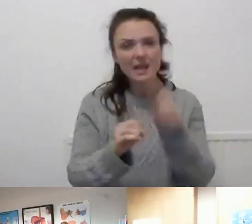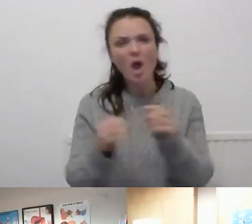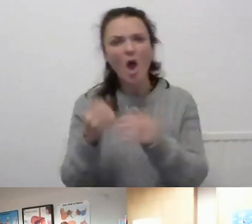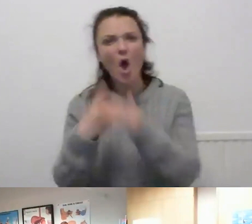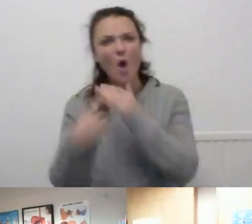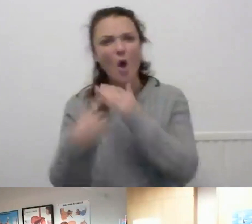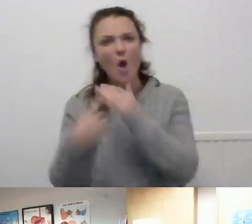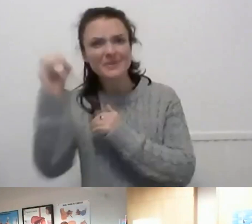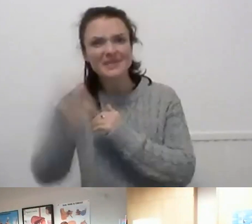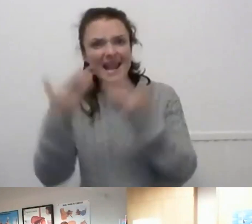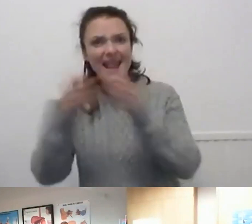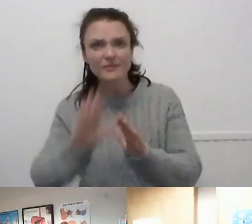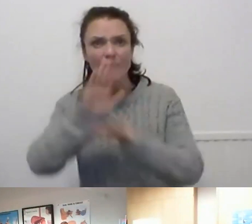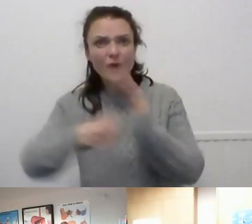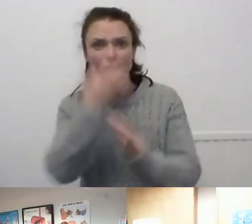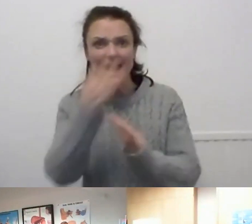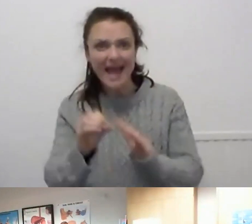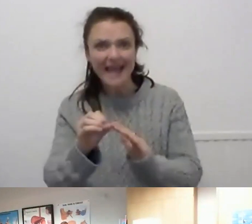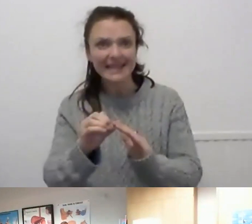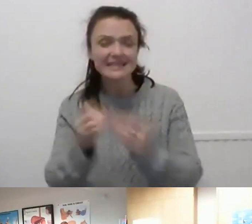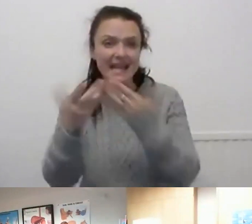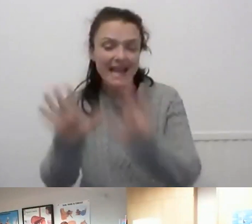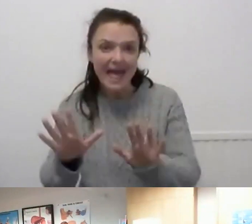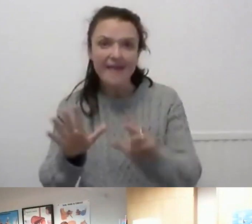people who aren't answering the phone or we don't have a current phone number. So we're currently